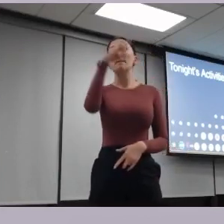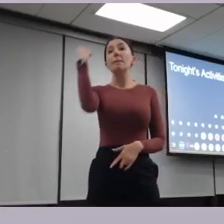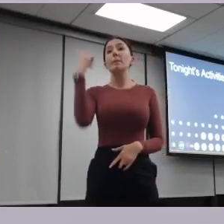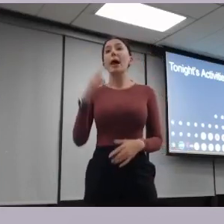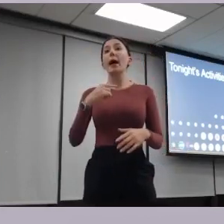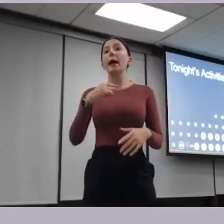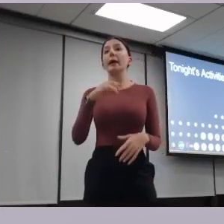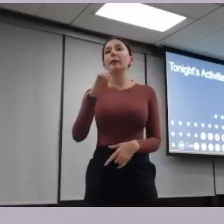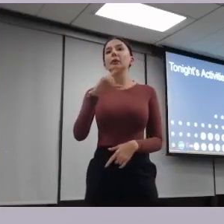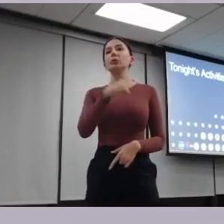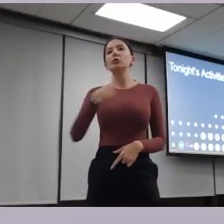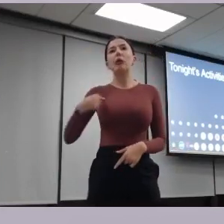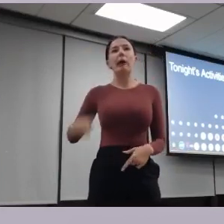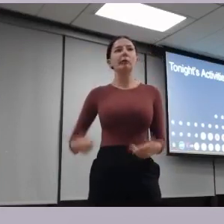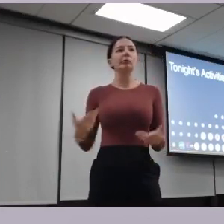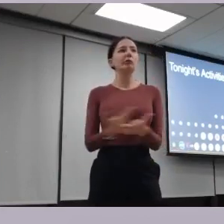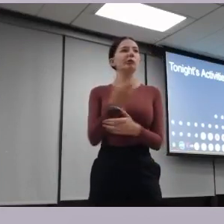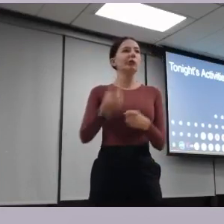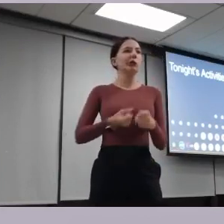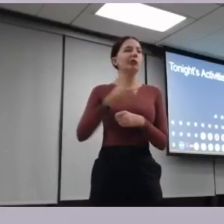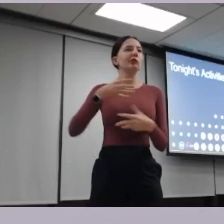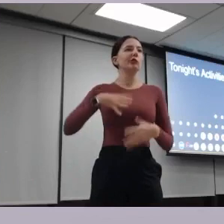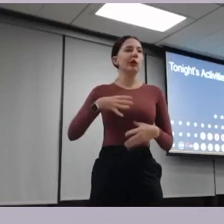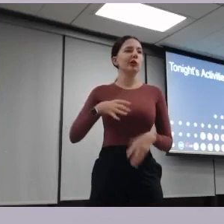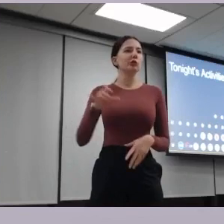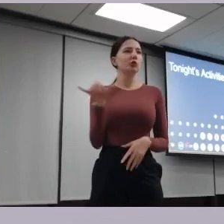We encourage you to all ask questions.